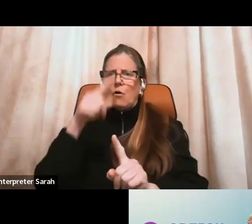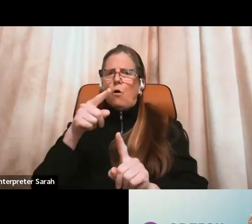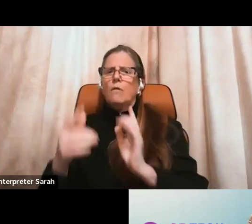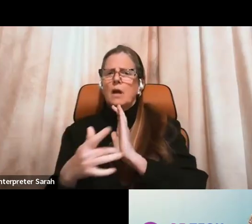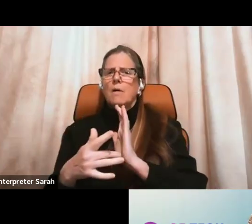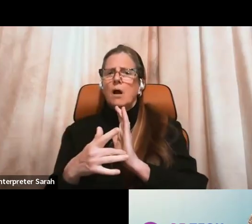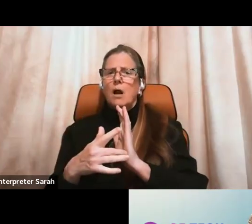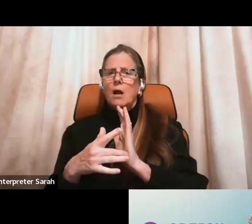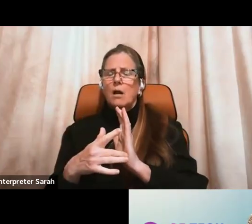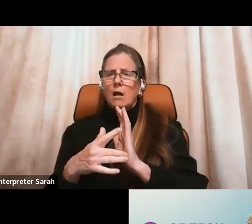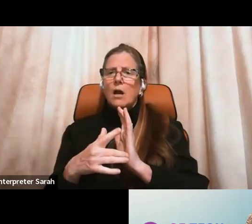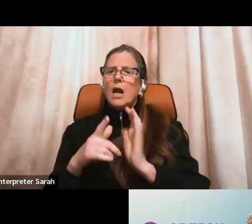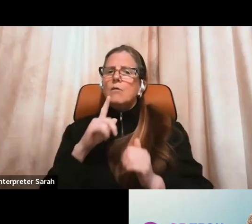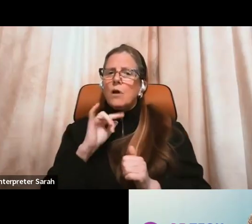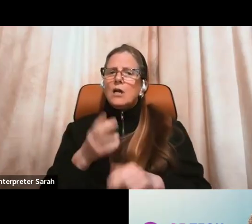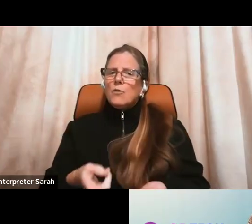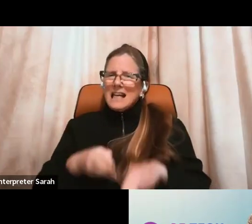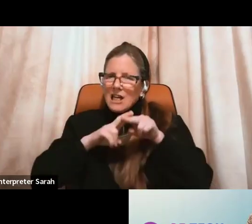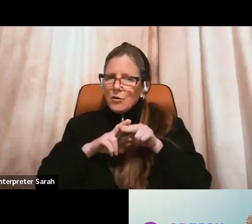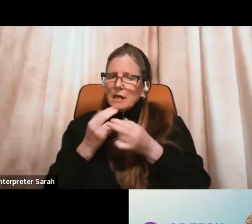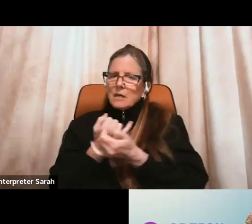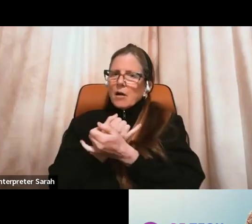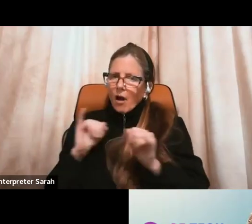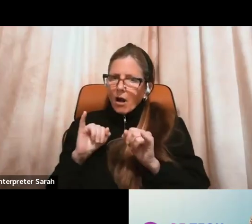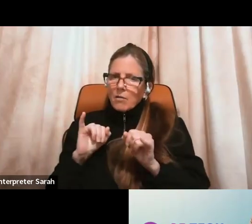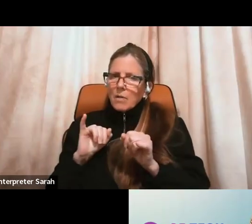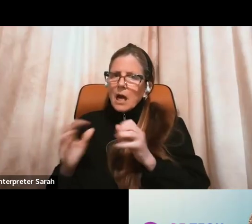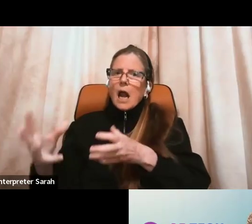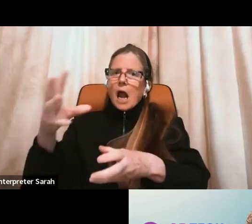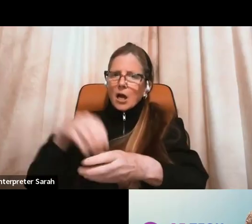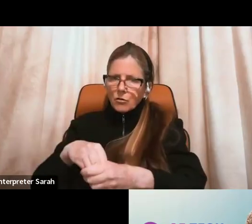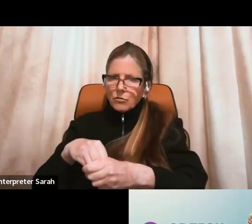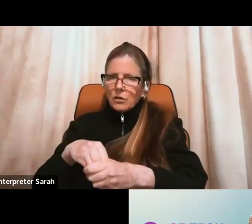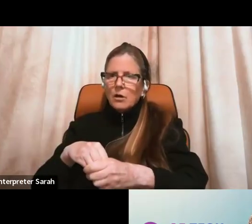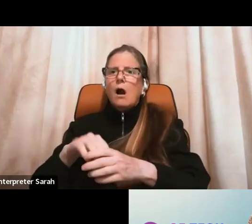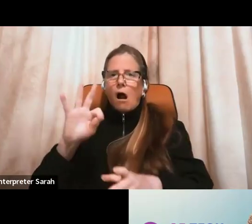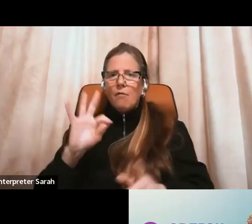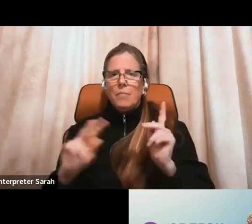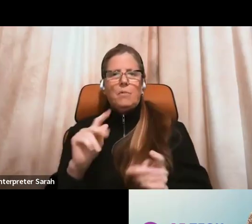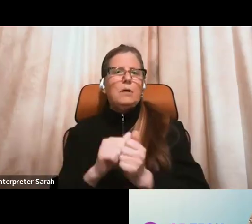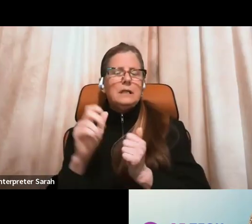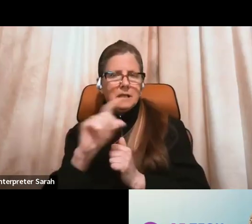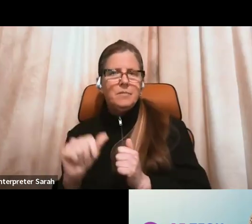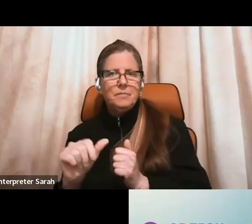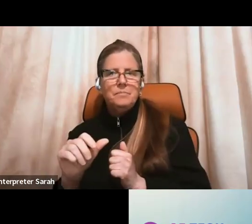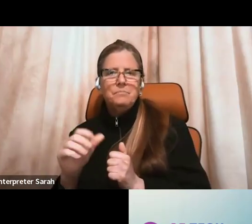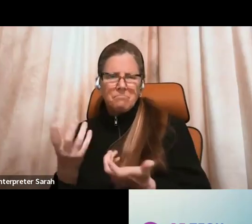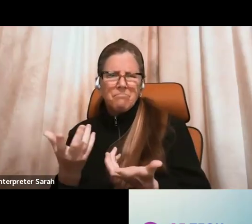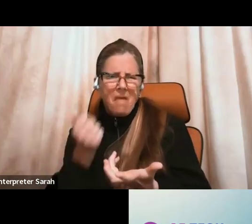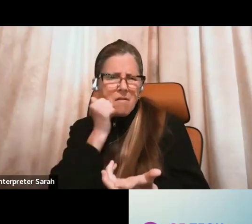to increase the autonomy, inclusion of people with disabilities in practical ways, and ultimately